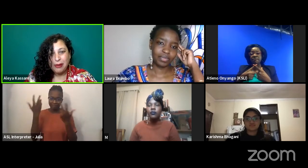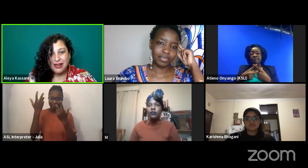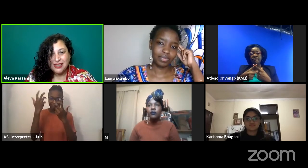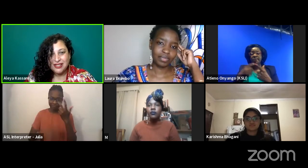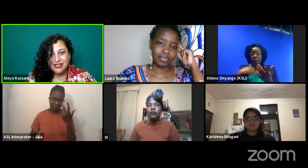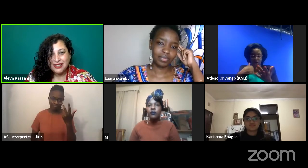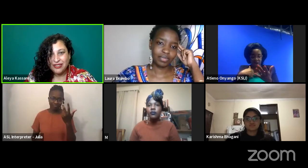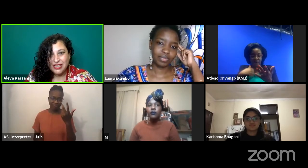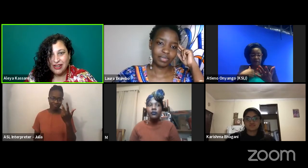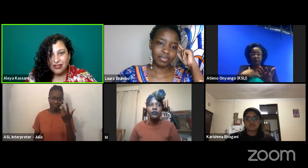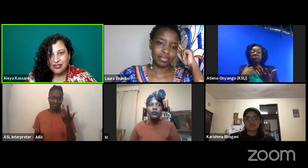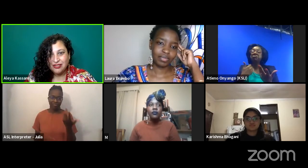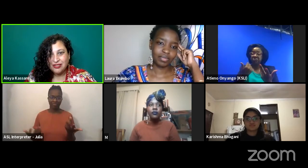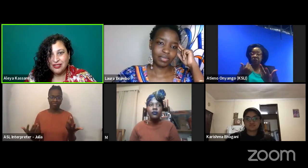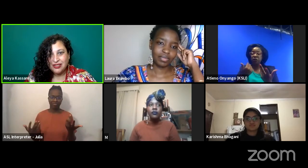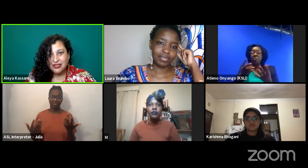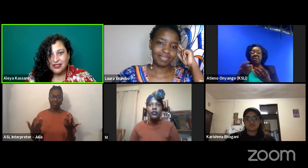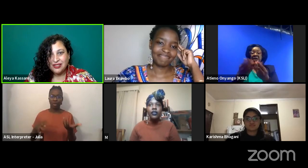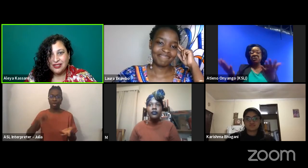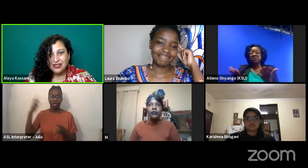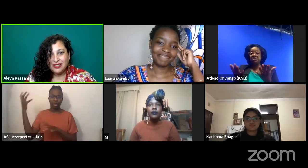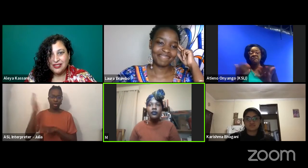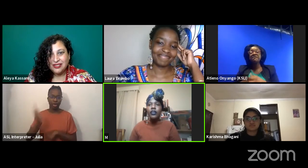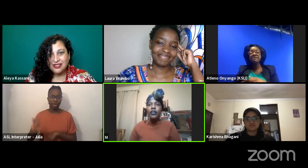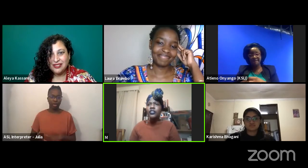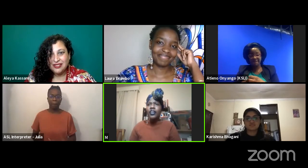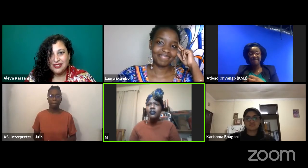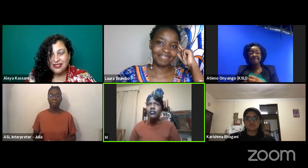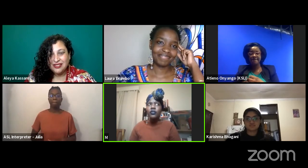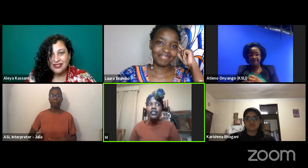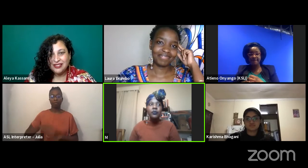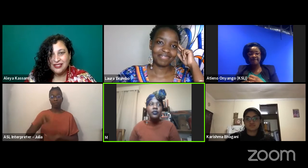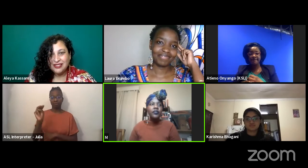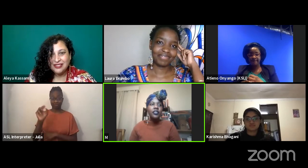and bite us in the tail. Yeah and to add to that specifically,